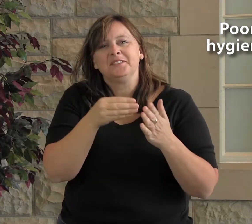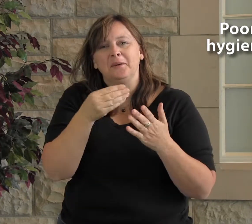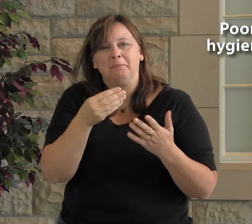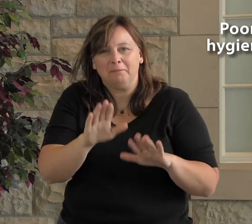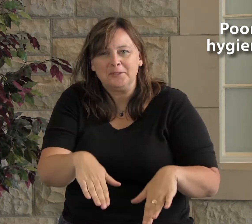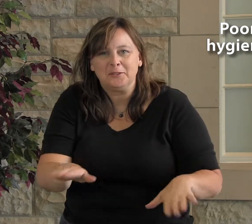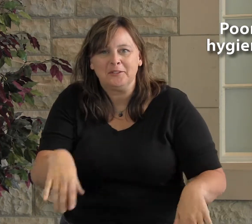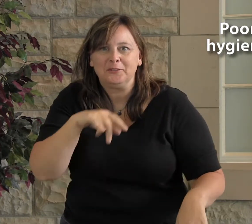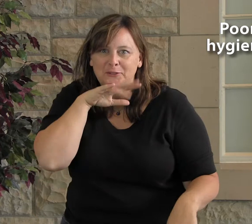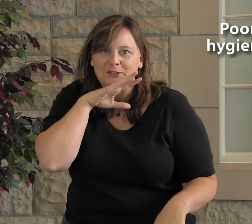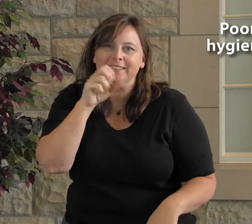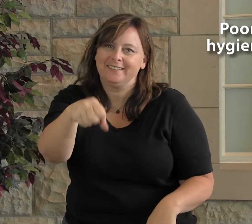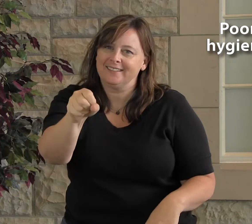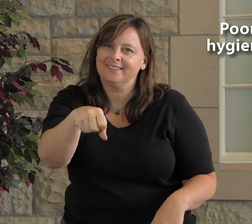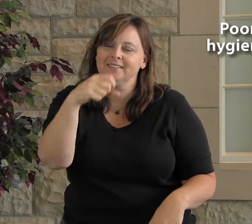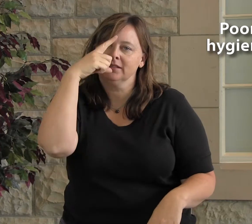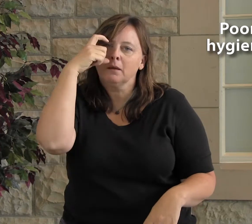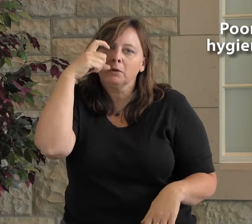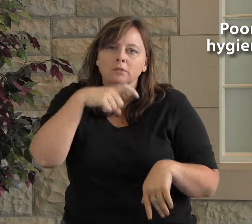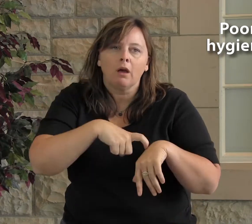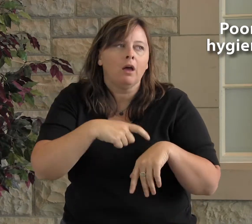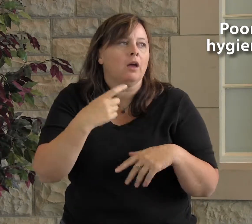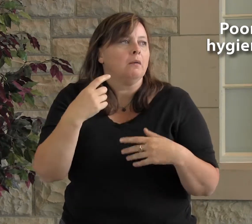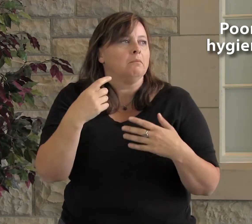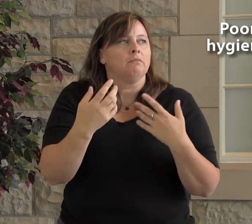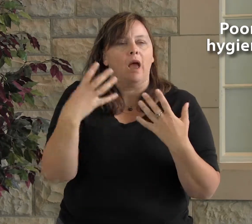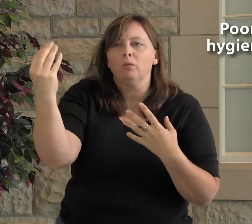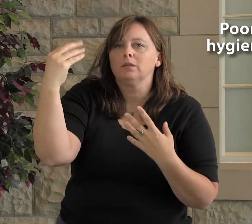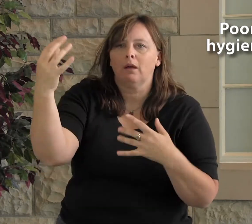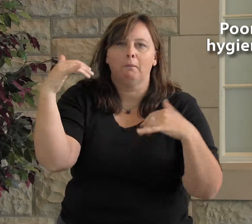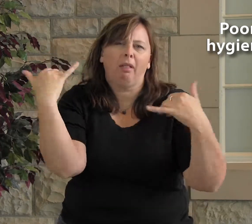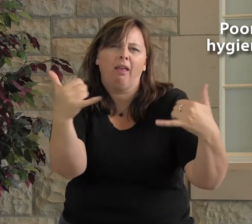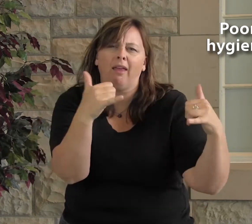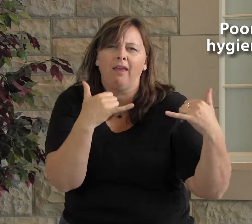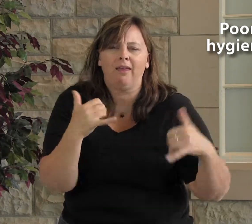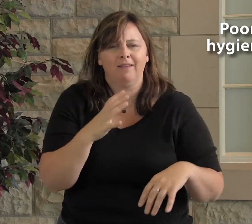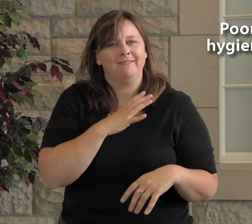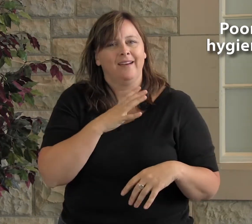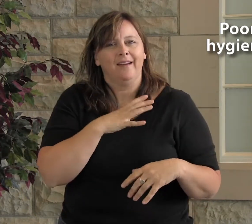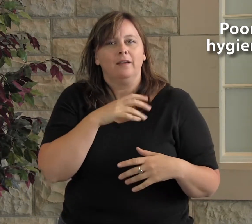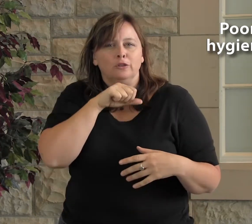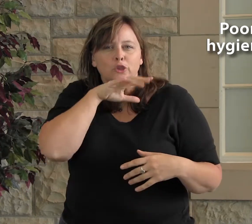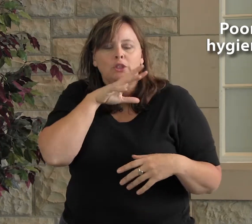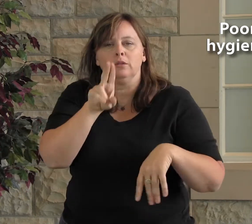Now understand some children do get dirty, think about summertime, they're outside, they're playing.